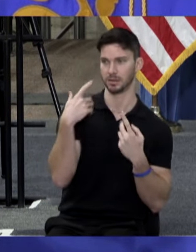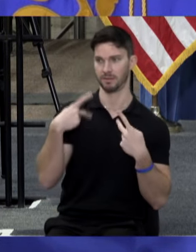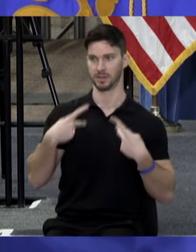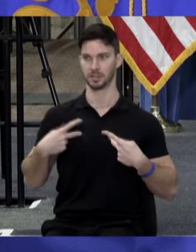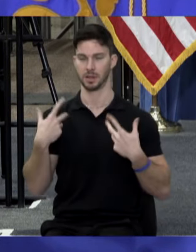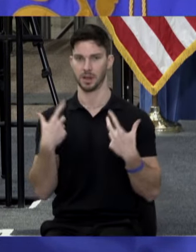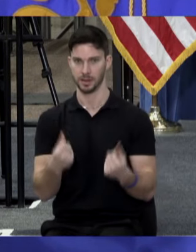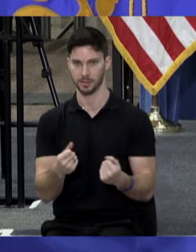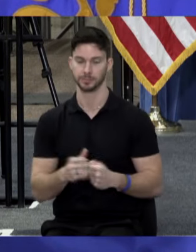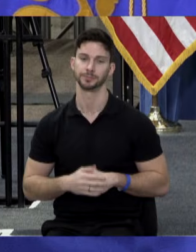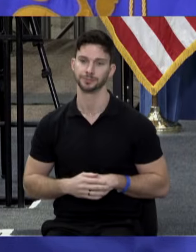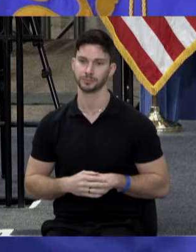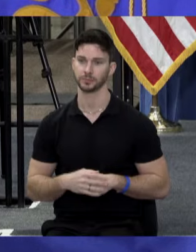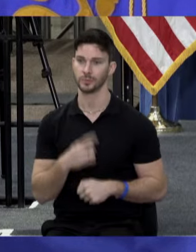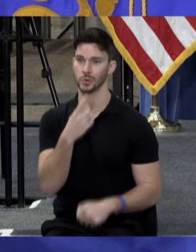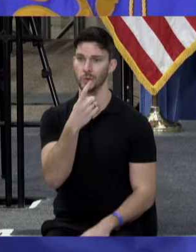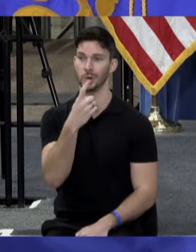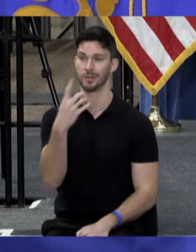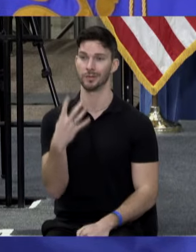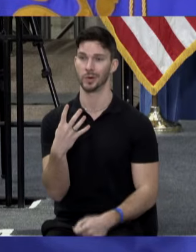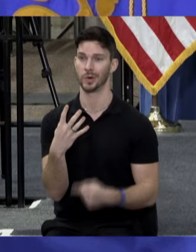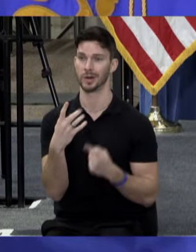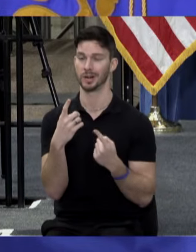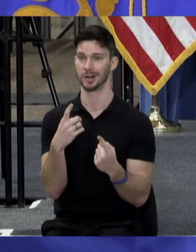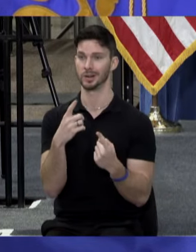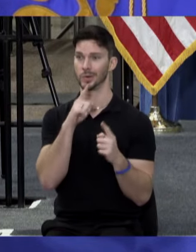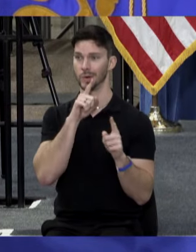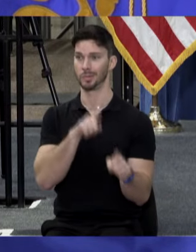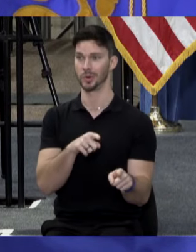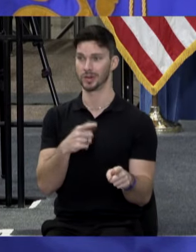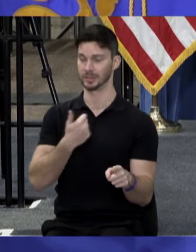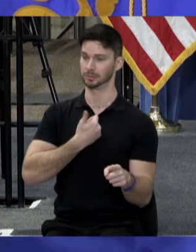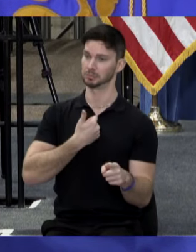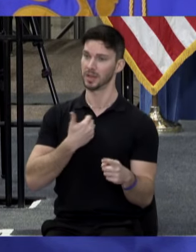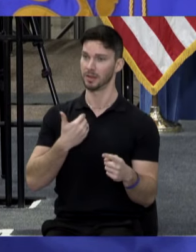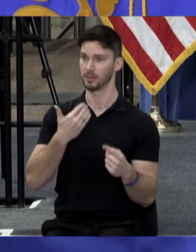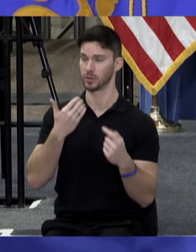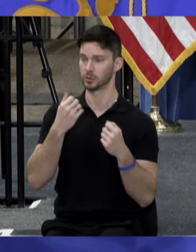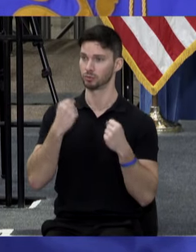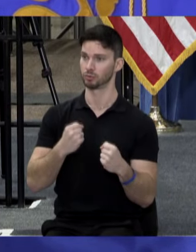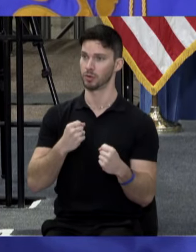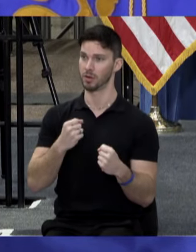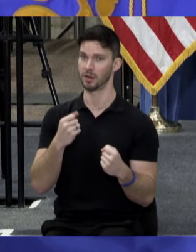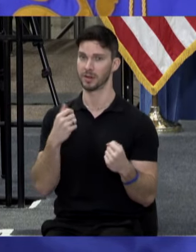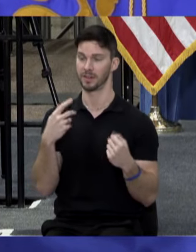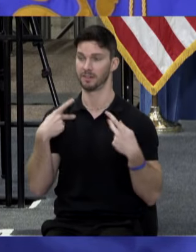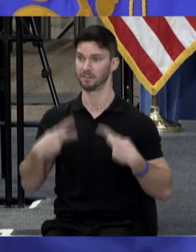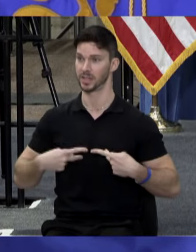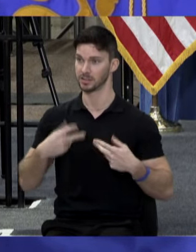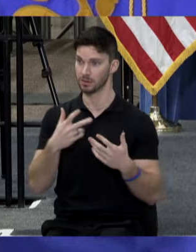caregivers reports good physical health and only one in five rates themselves highly at